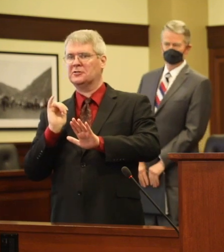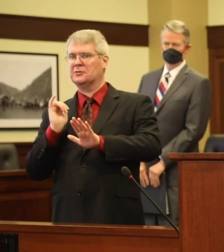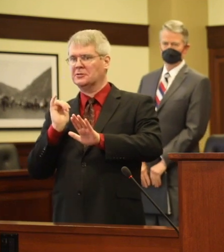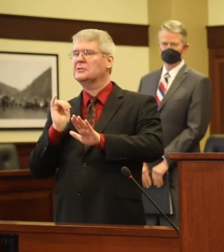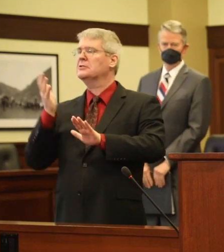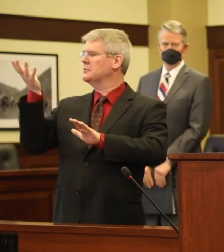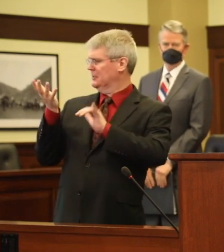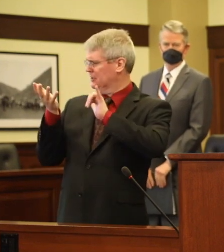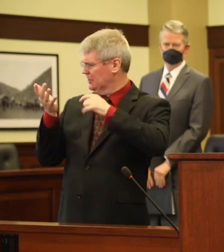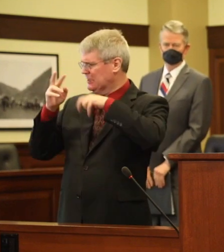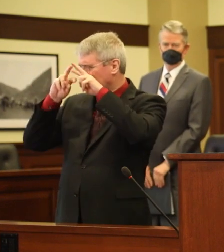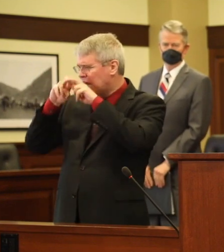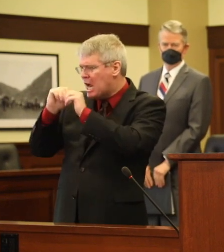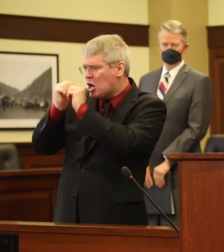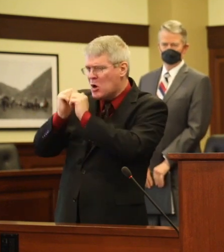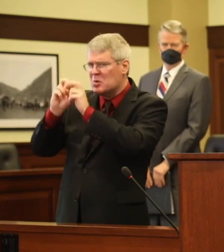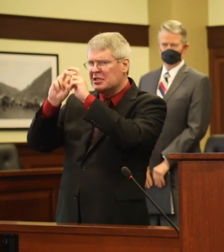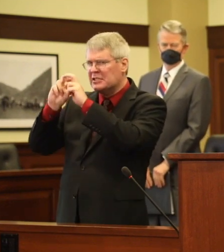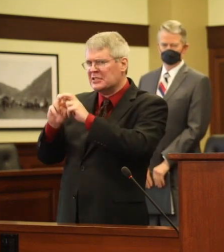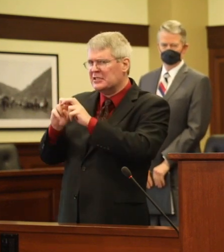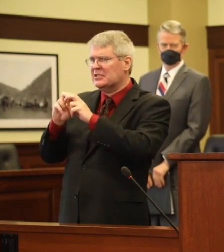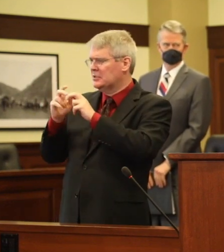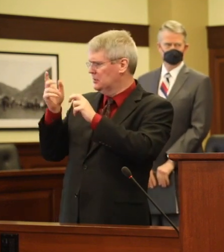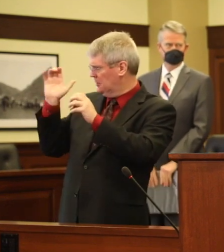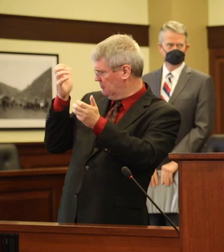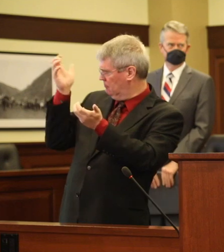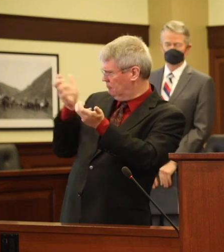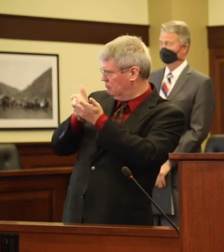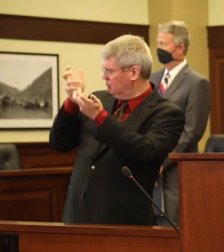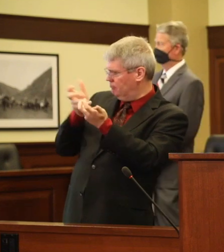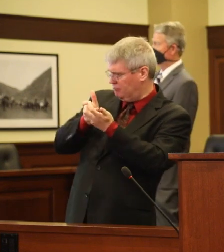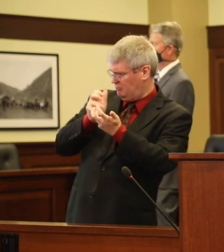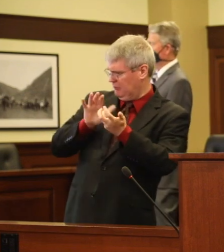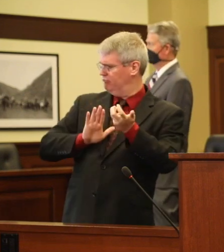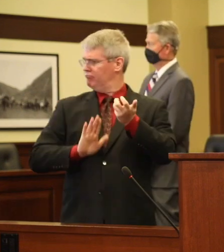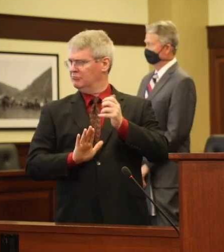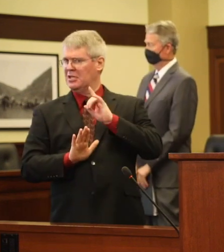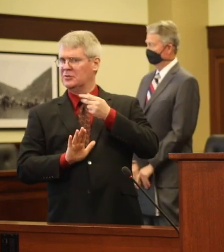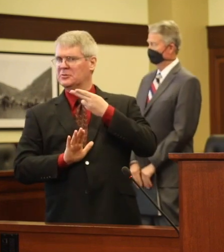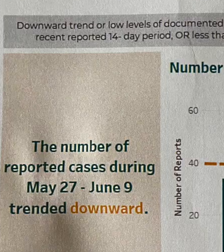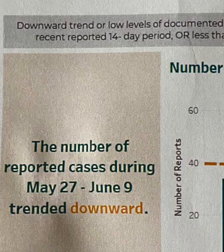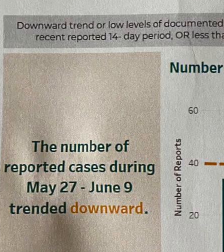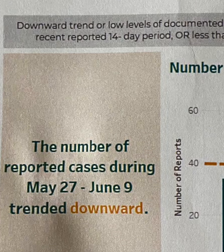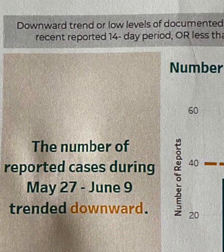So you'll see that's the basis of it. The starting point is to look at just, how widespread is the virus? What are we seeing?